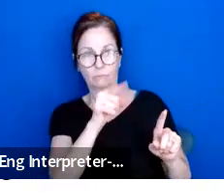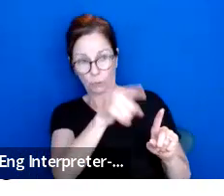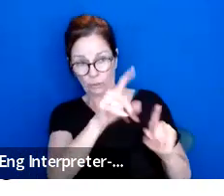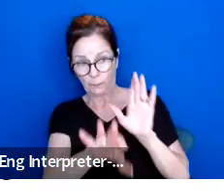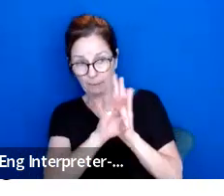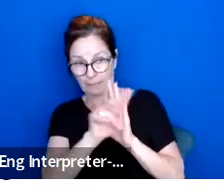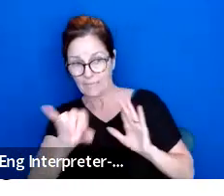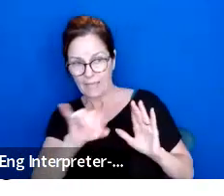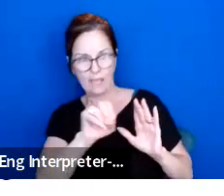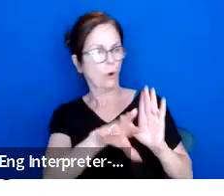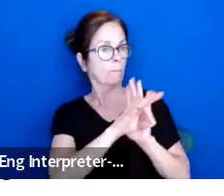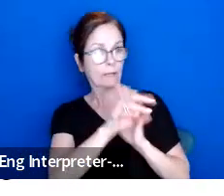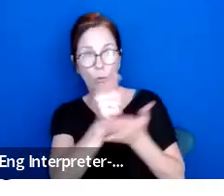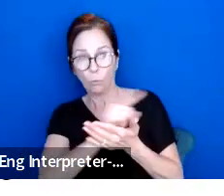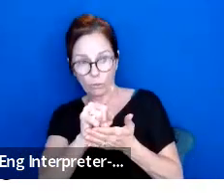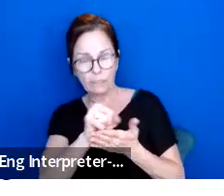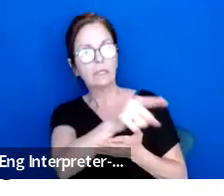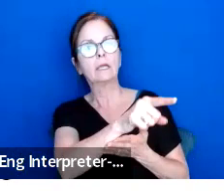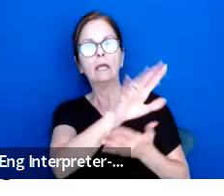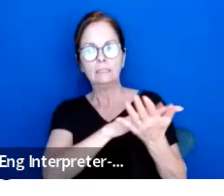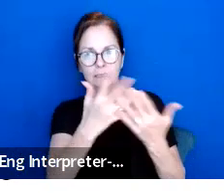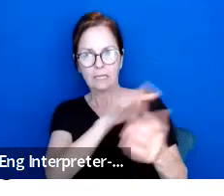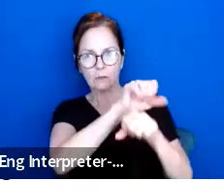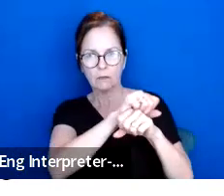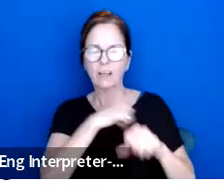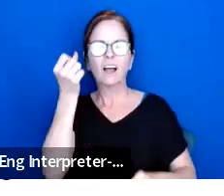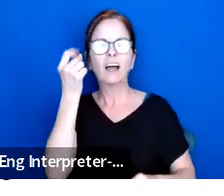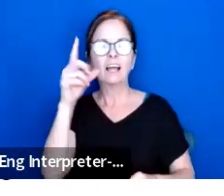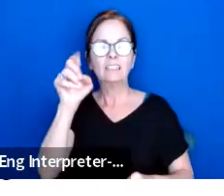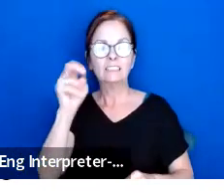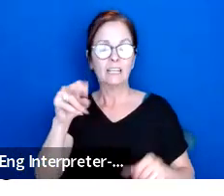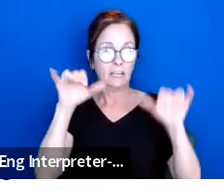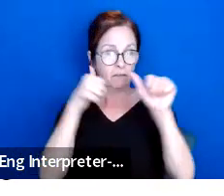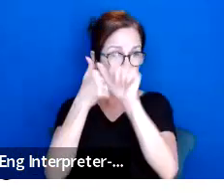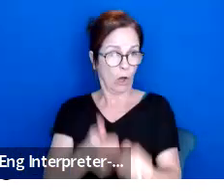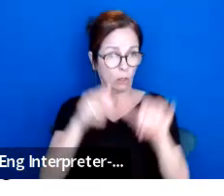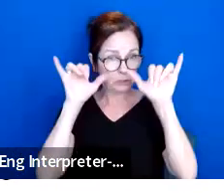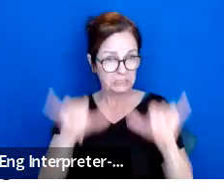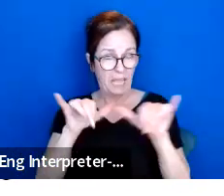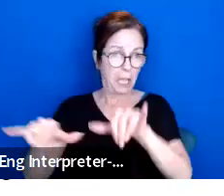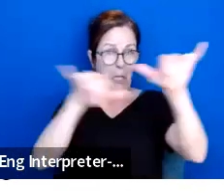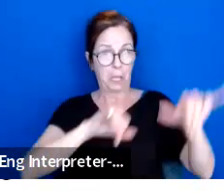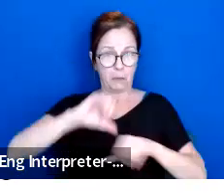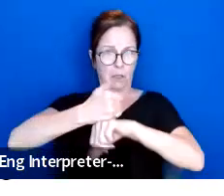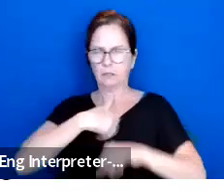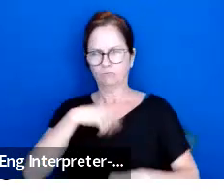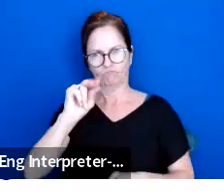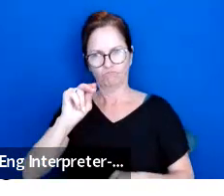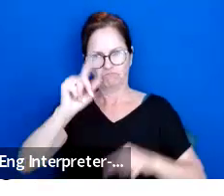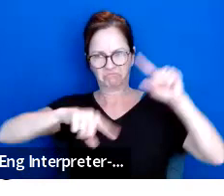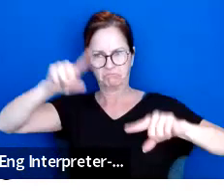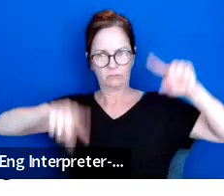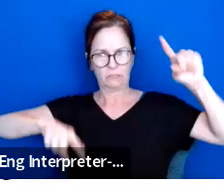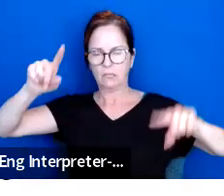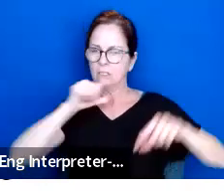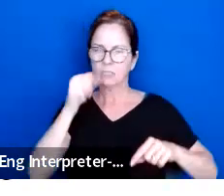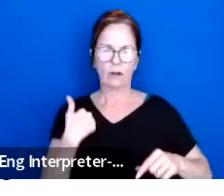And schedule themselves. Everything is slightly different on this. So just note that there's no one uniform way that this gets presented at each of the campuses.